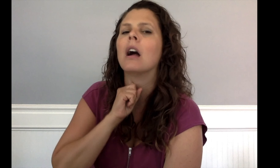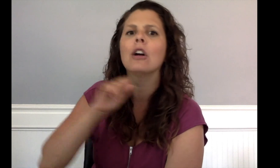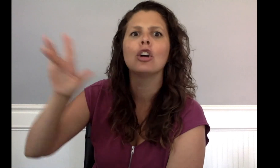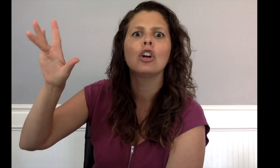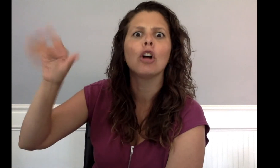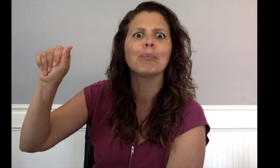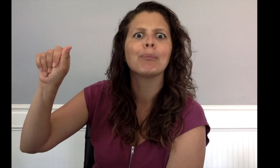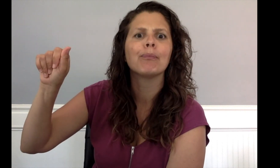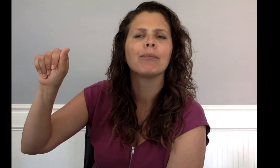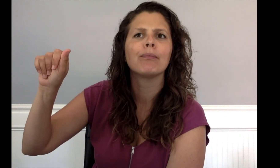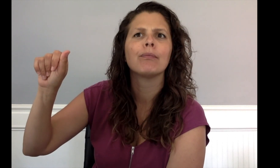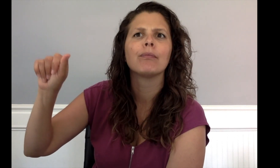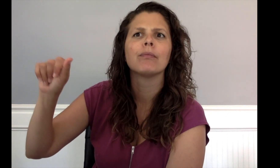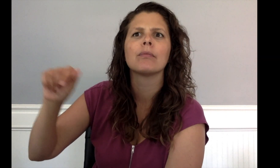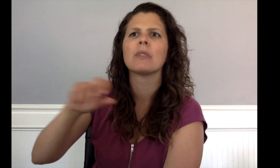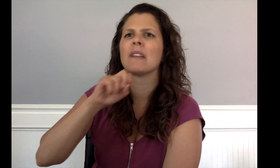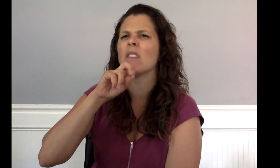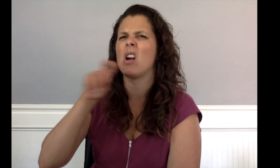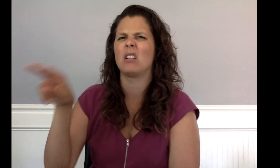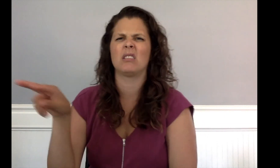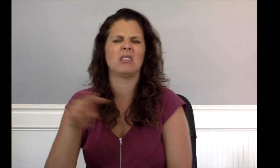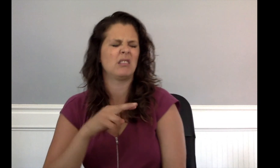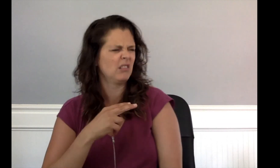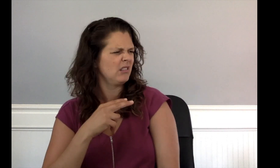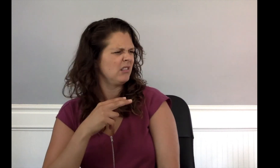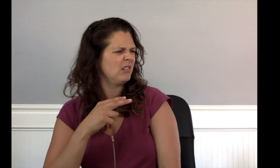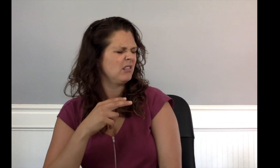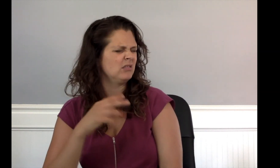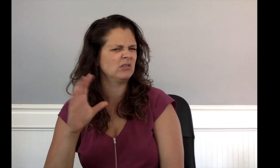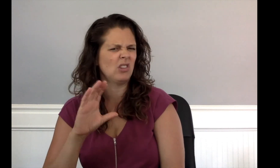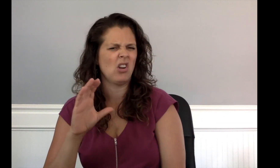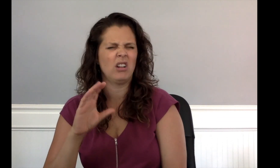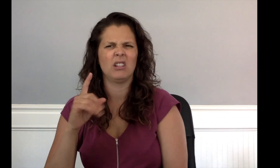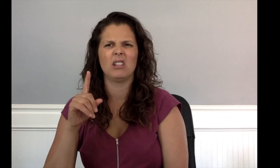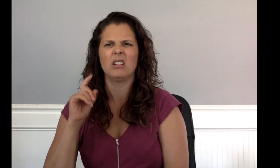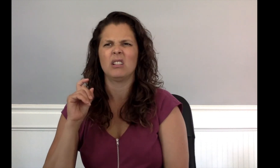Except the hiding space was empty.